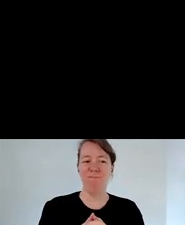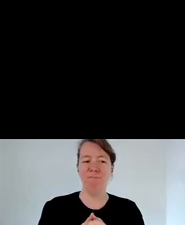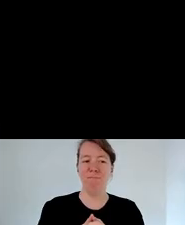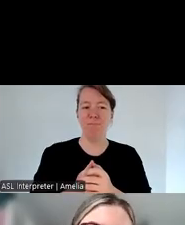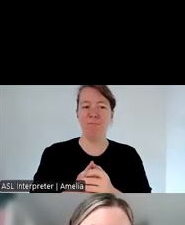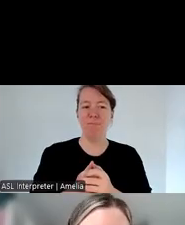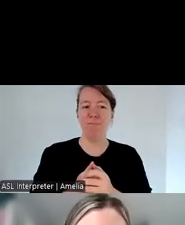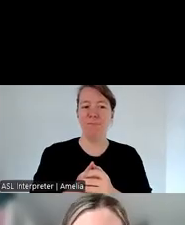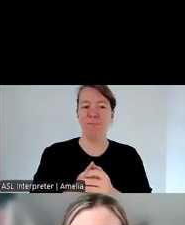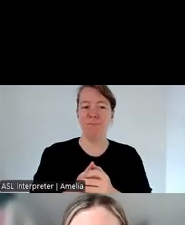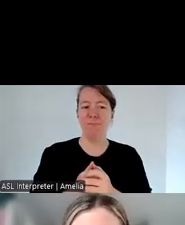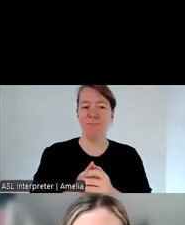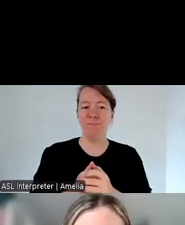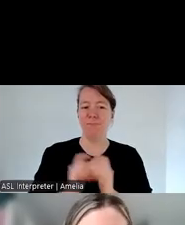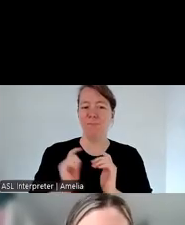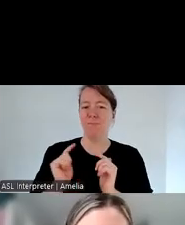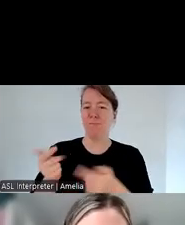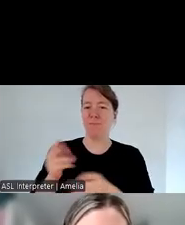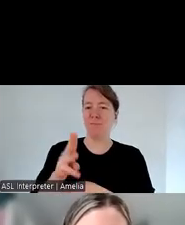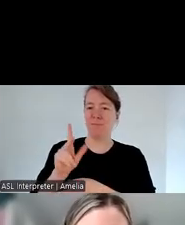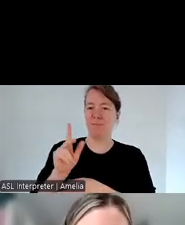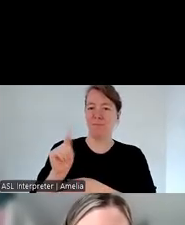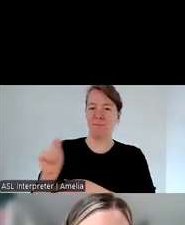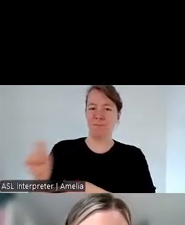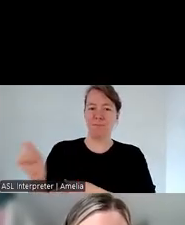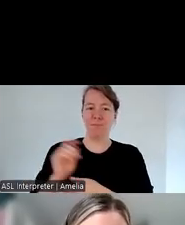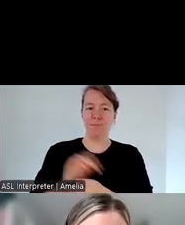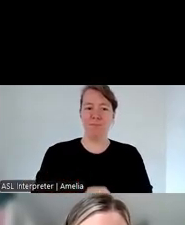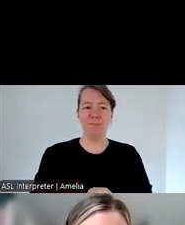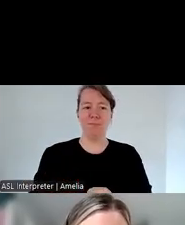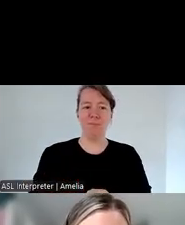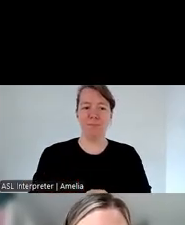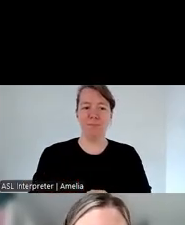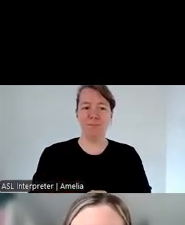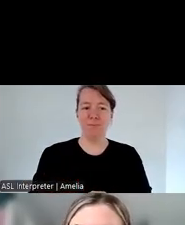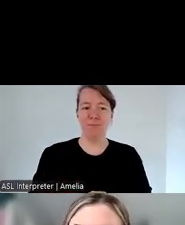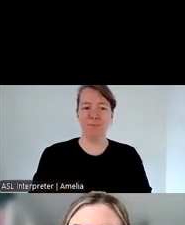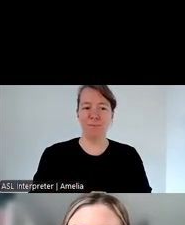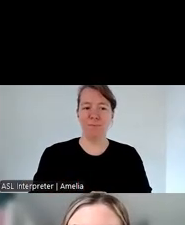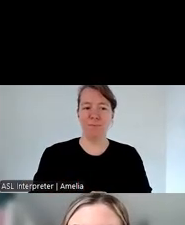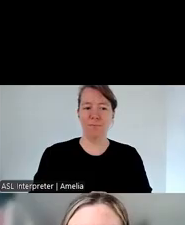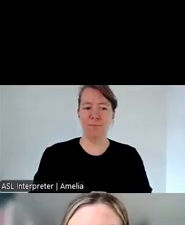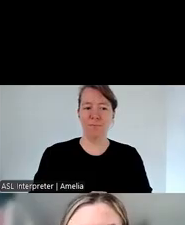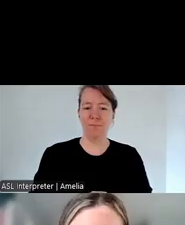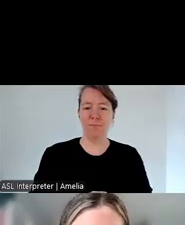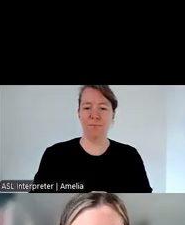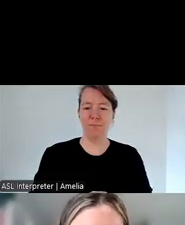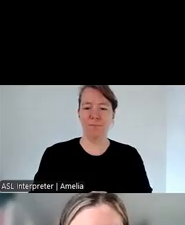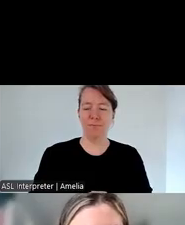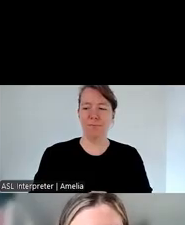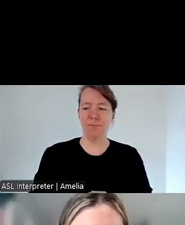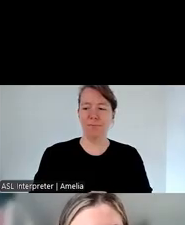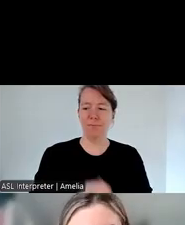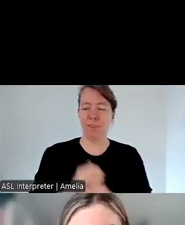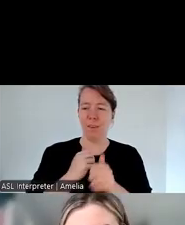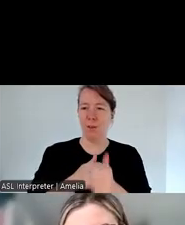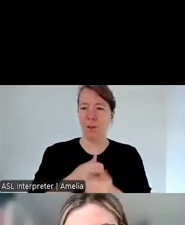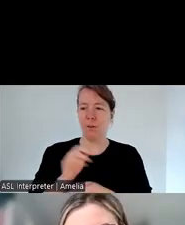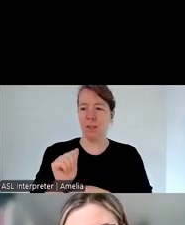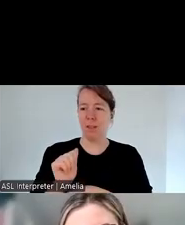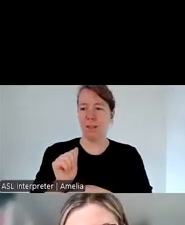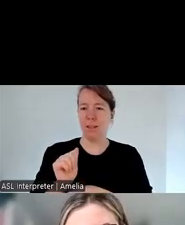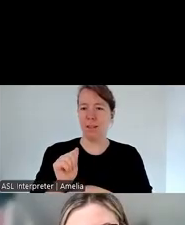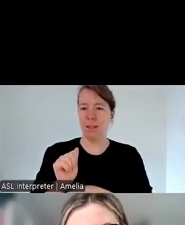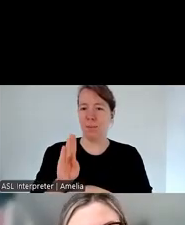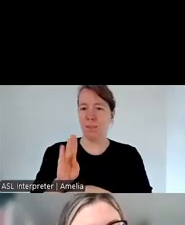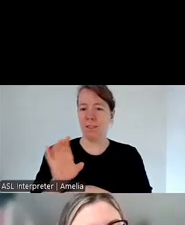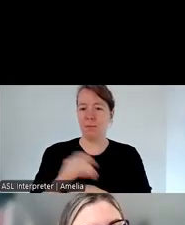I will pass it off to Matt, first. (Matt Fesnak) Uh, hi, I'm Matt Fesnak,